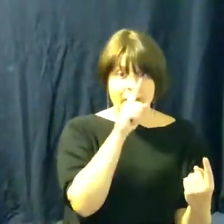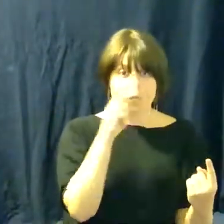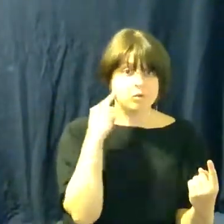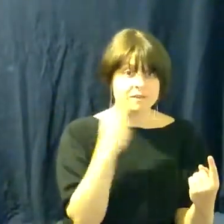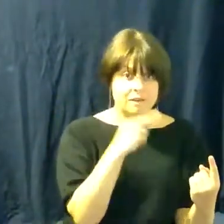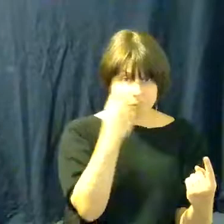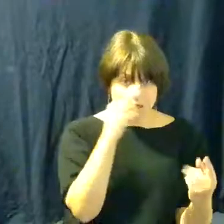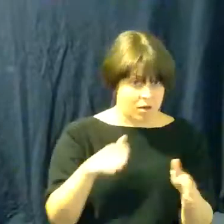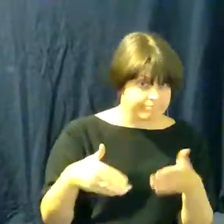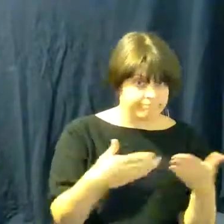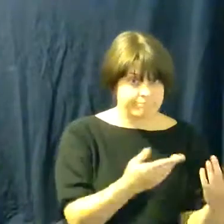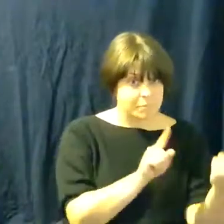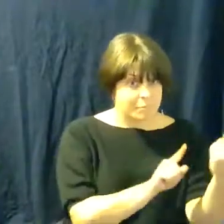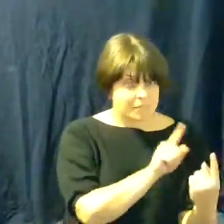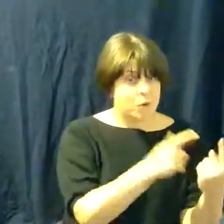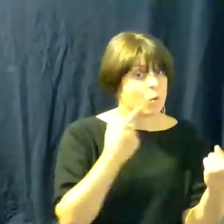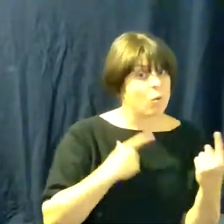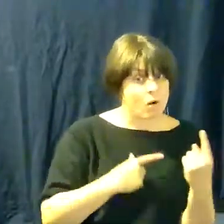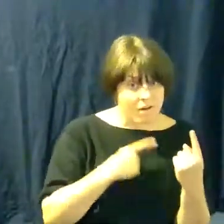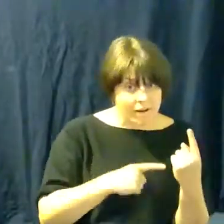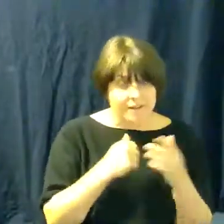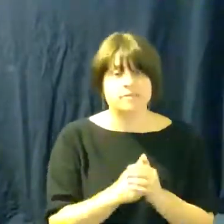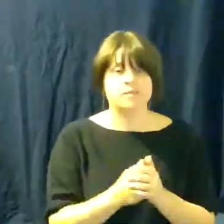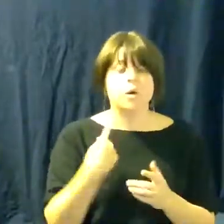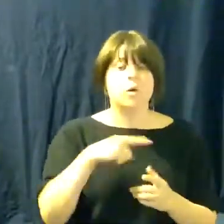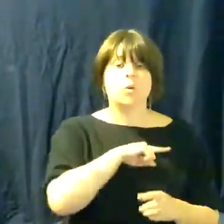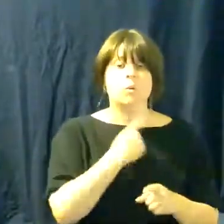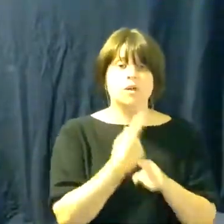. Also why mentoring for people